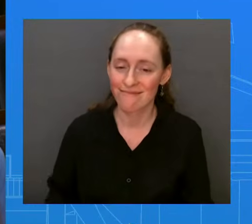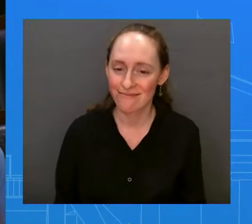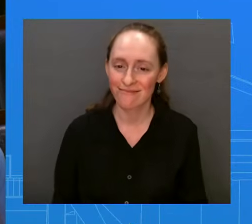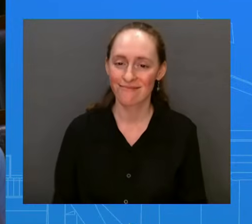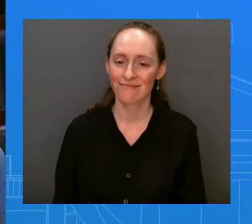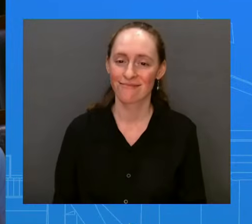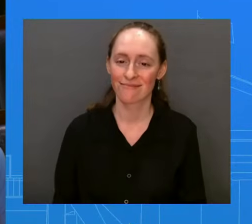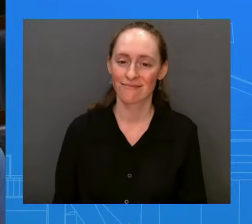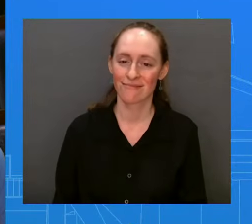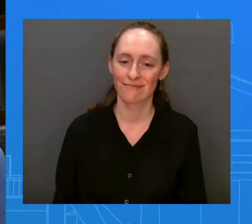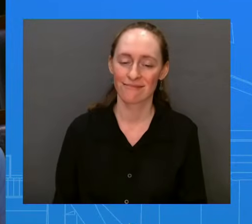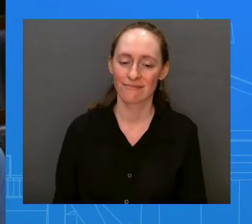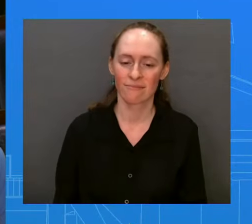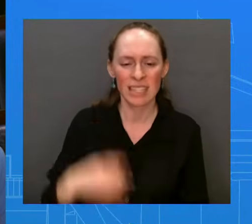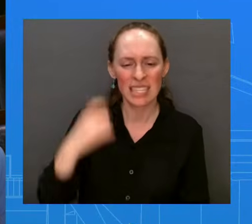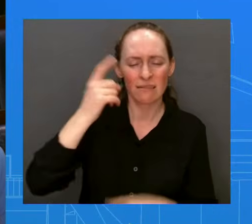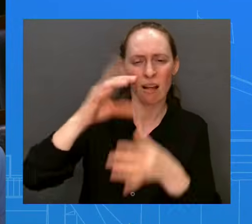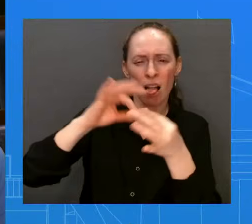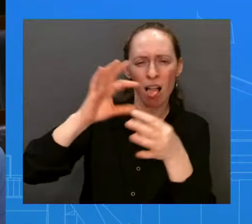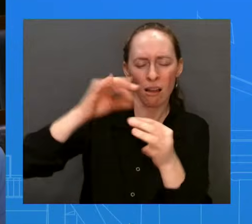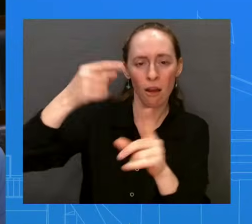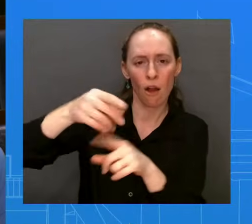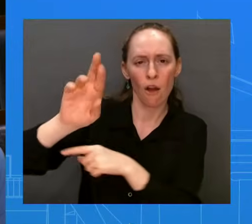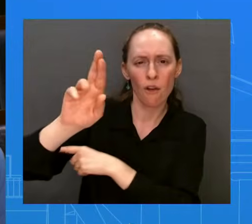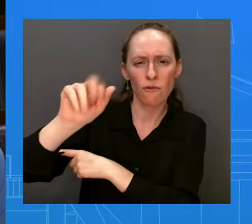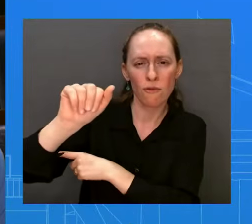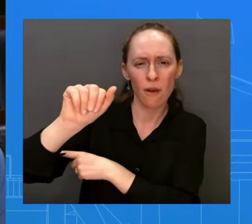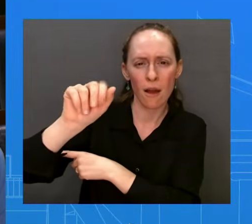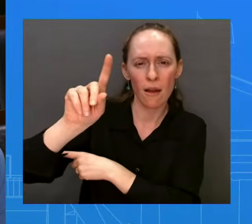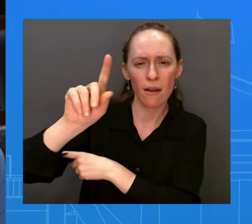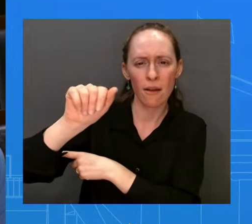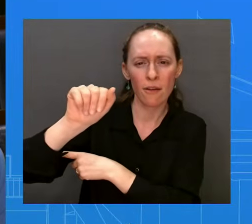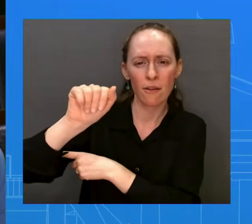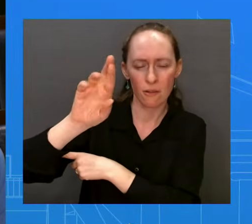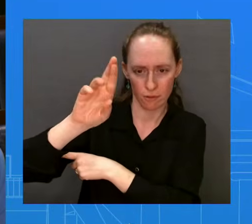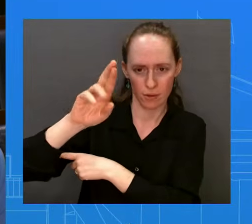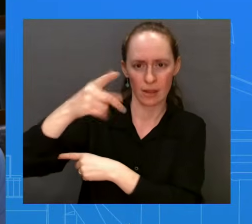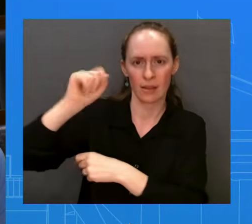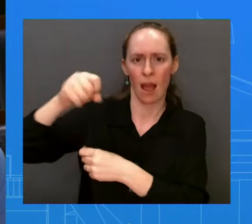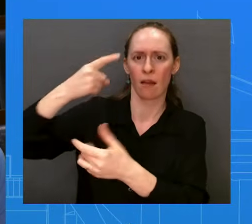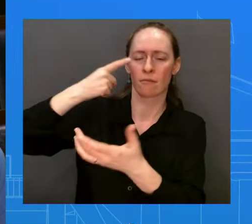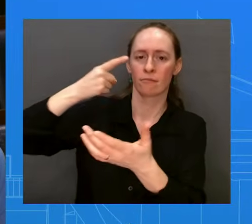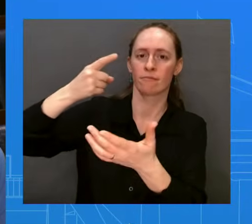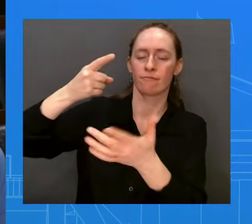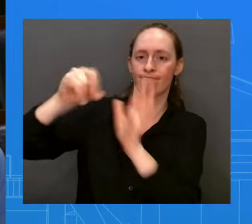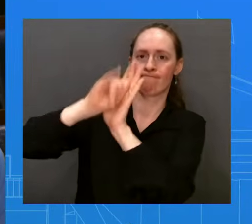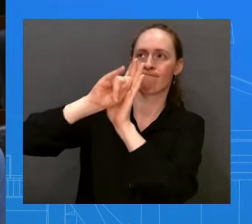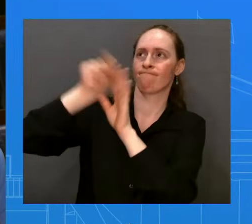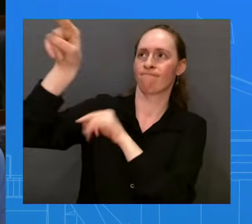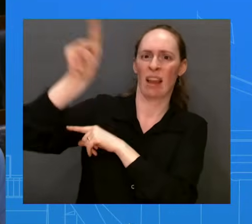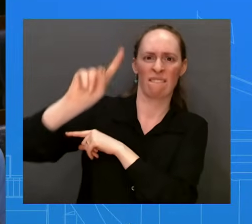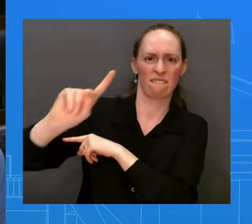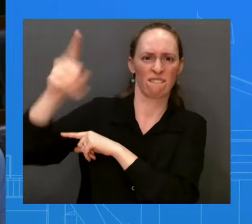should we assume that this is the regular number of these objects over the United States, that they've always been there and they just haven't been looked at the same way?